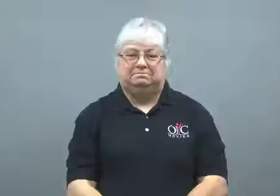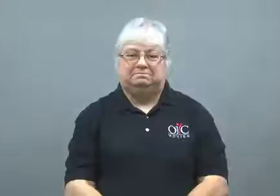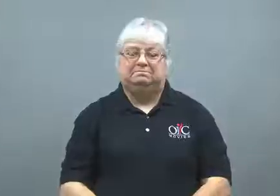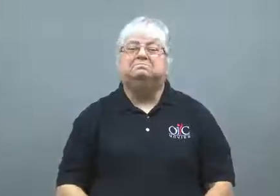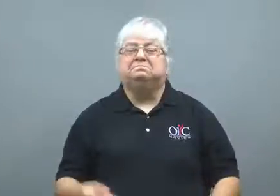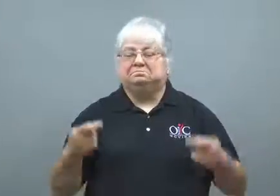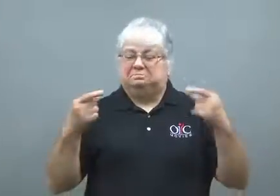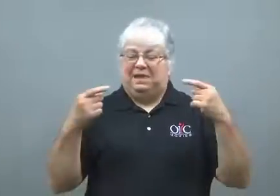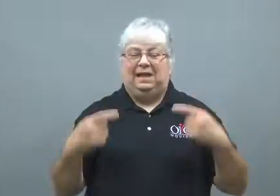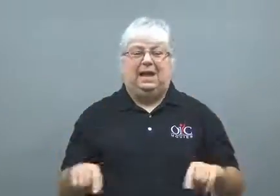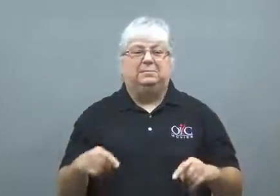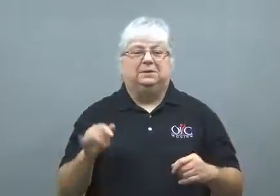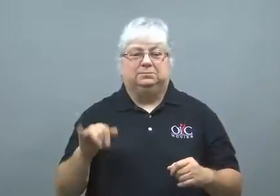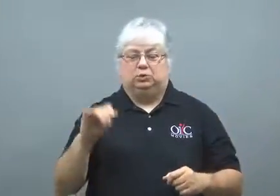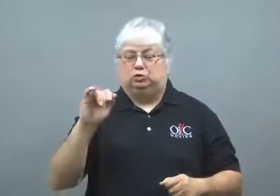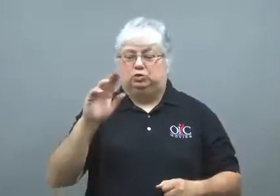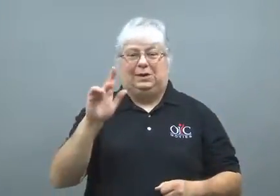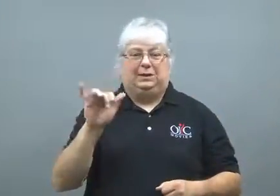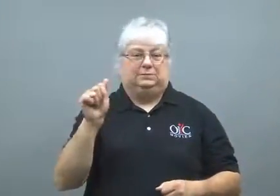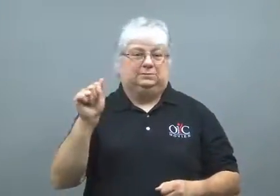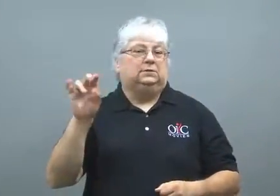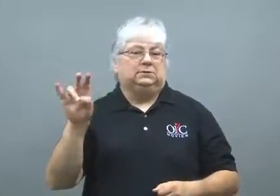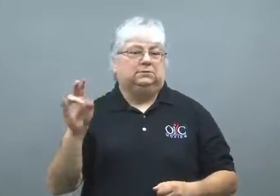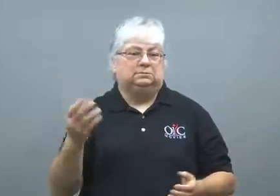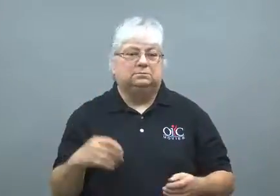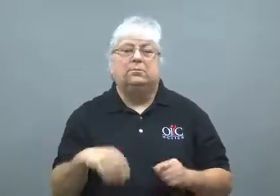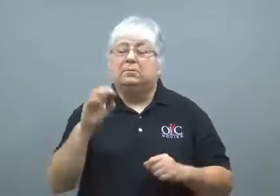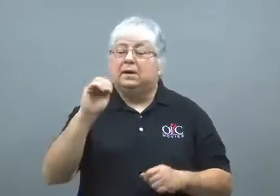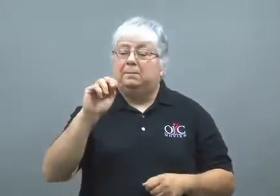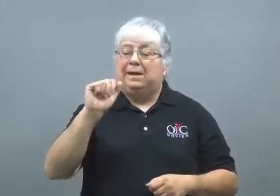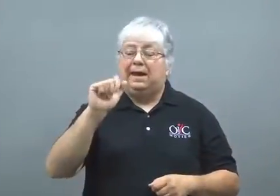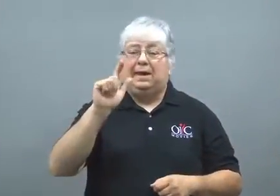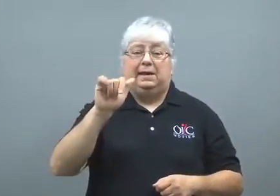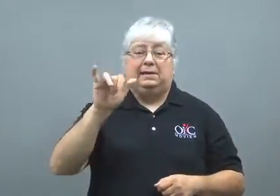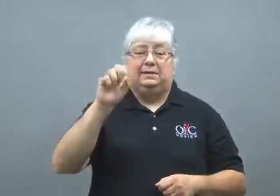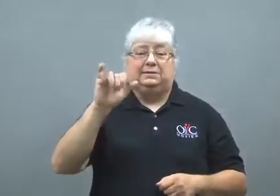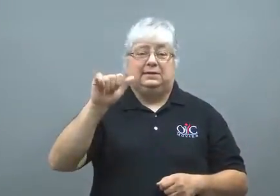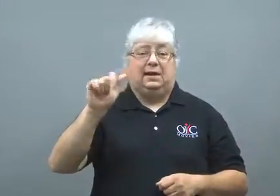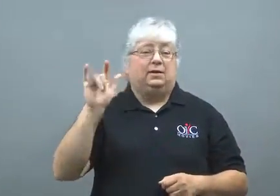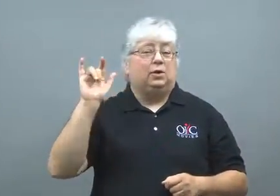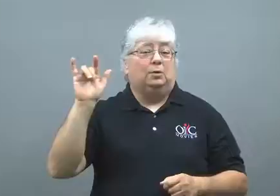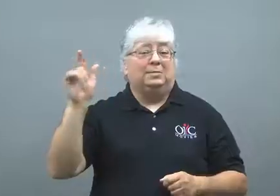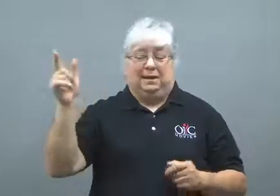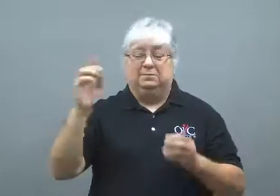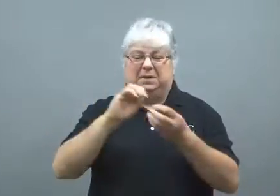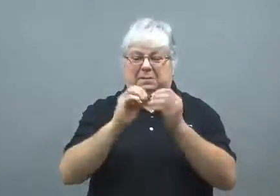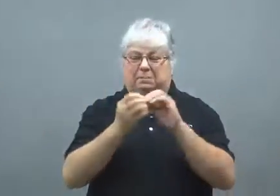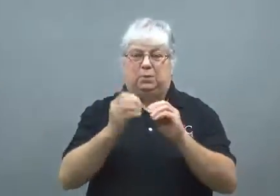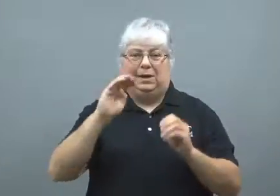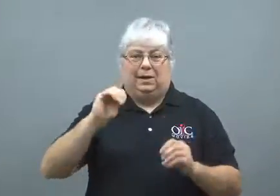This occurred on July 17.